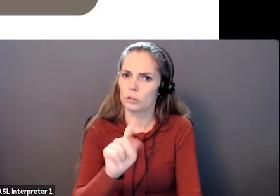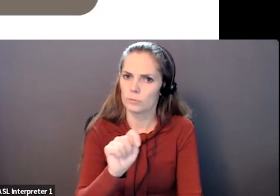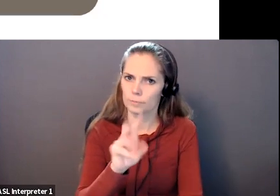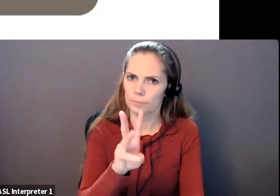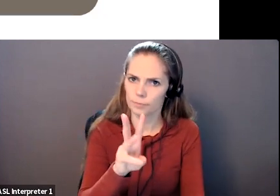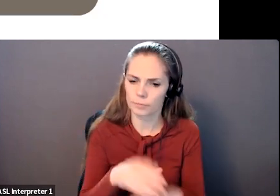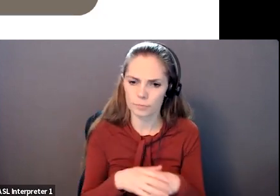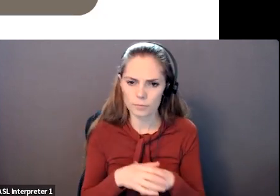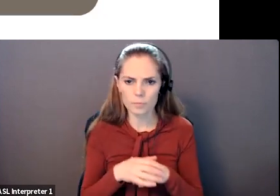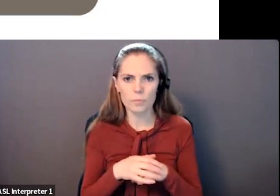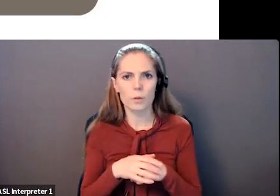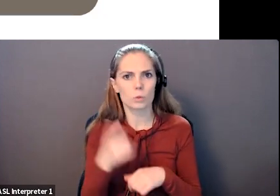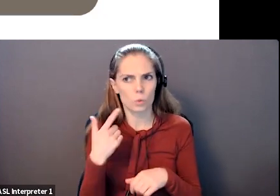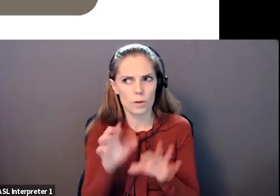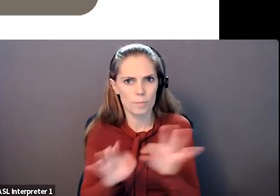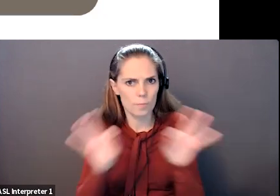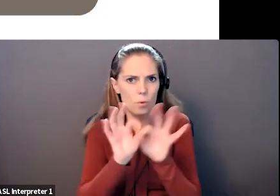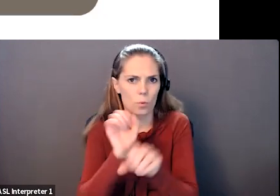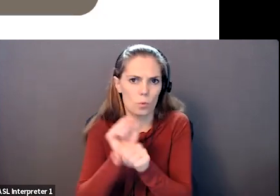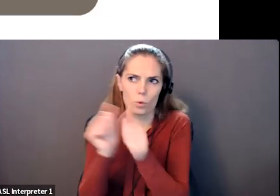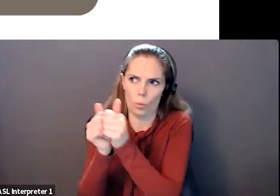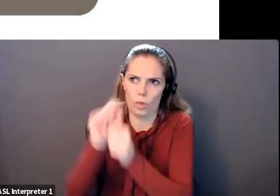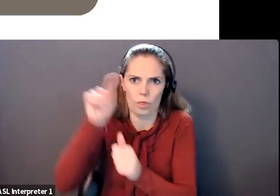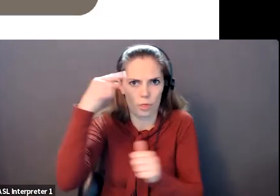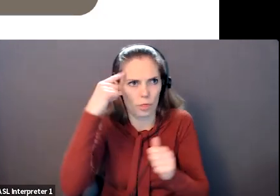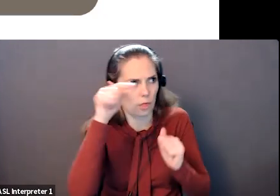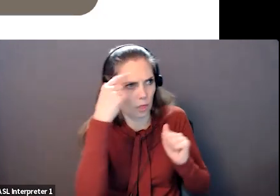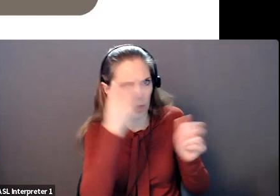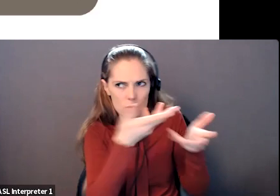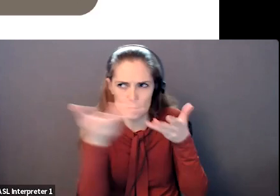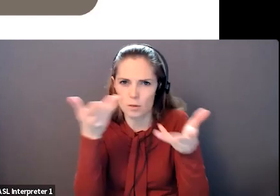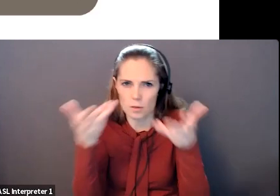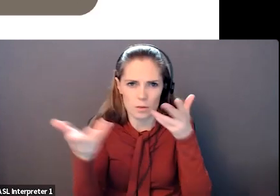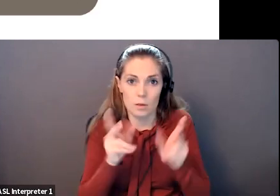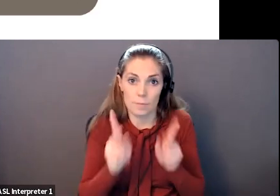can return to feeling like they have a sense of agency in their own life and contributing again